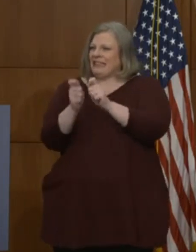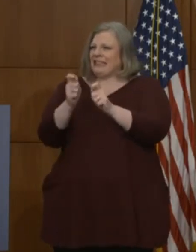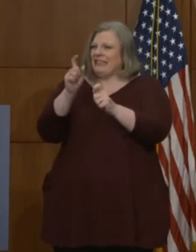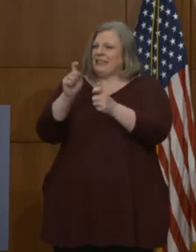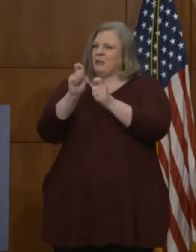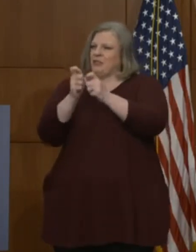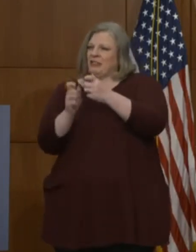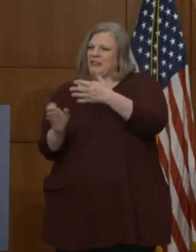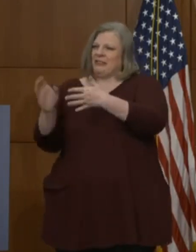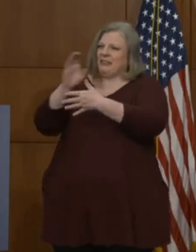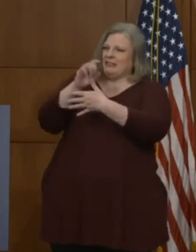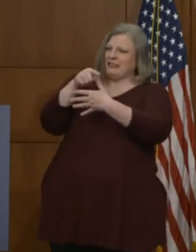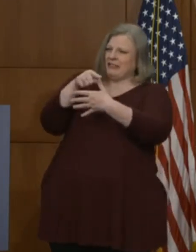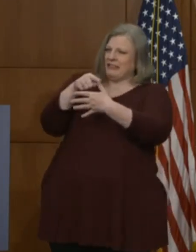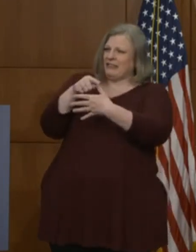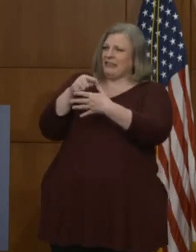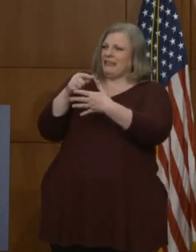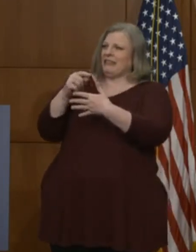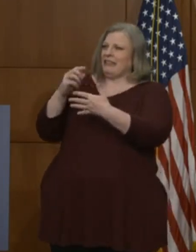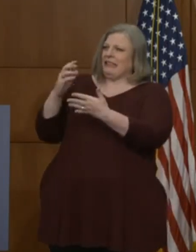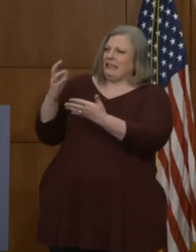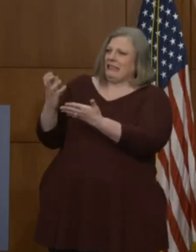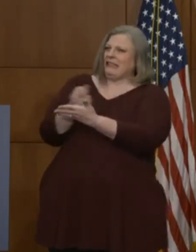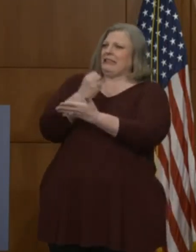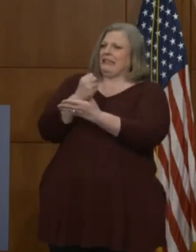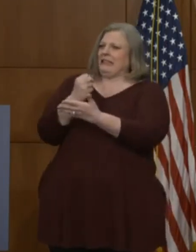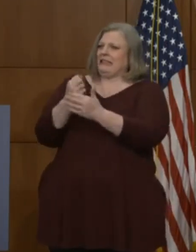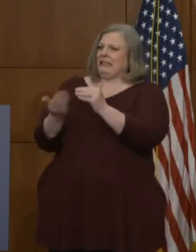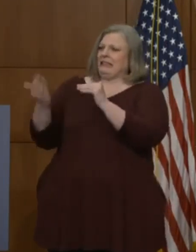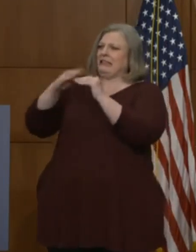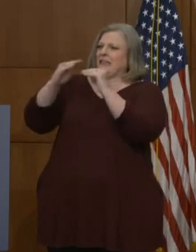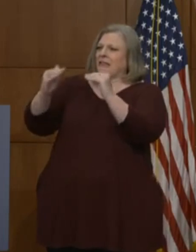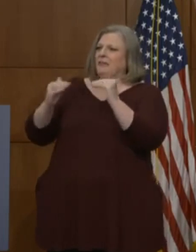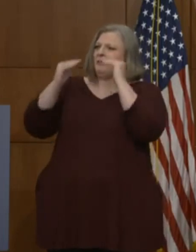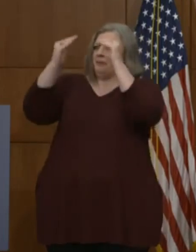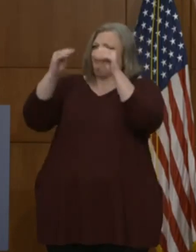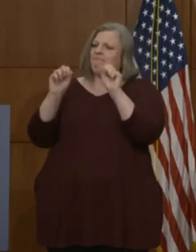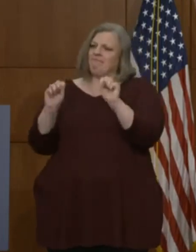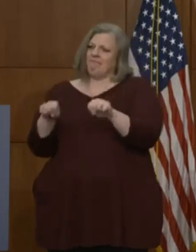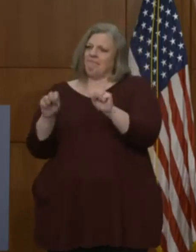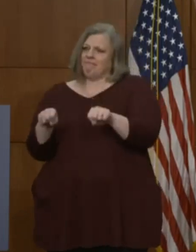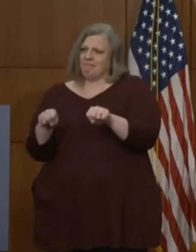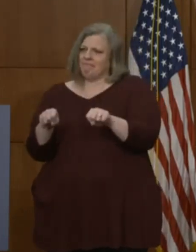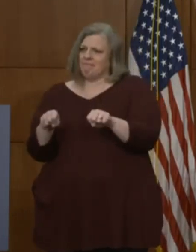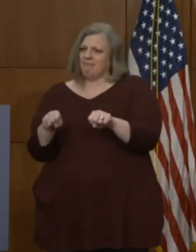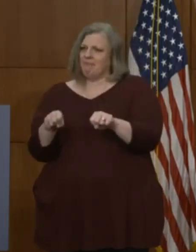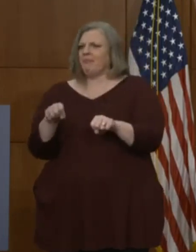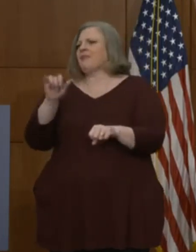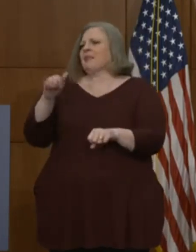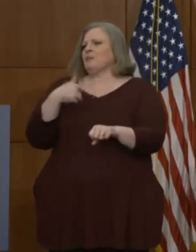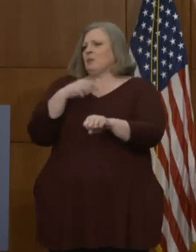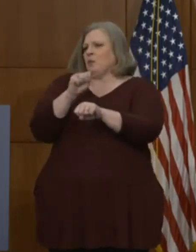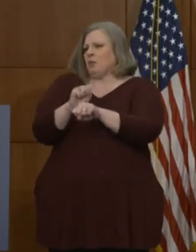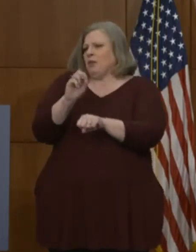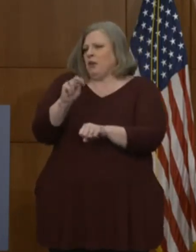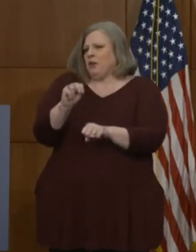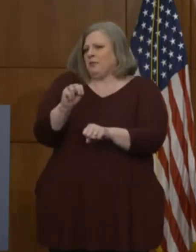CRITERIA AS WELL AS OUR INSTRUCTION AND RECOMMENDATIONS INSTRUCTION AND RECOMMENDATIONS TO PROVIDERS TAKE ADVANTAGE OF TO PROVIDERS TAKE ADVANTAGE OF THAT INCREASED CAPACITY SO I THAT INCREASED CAPACITY SO I THINK THAT’S THAT’S WHAT WE’RE